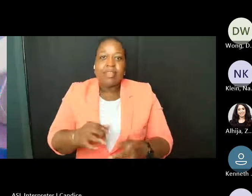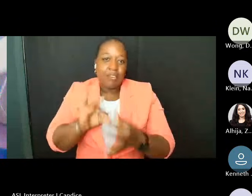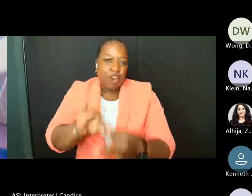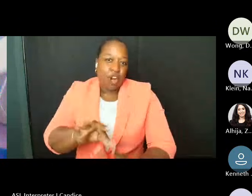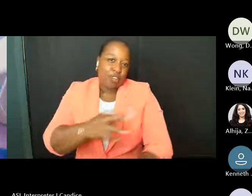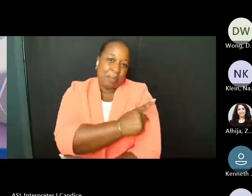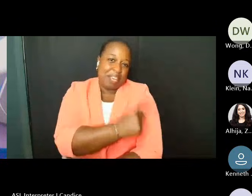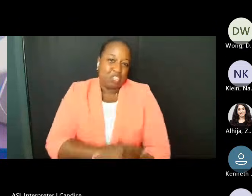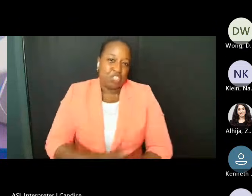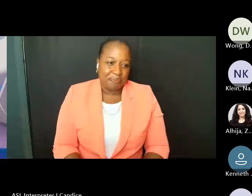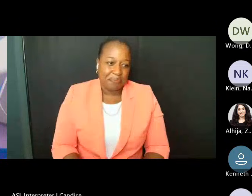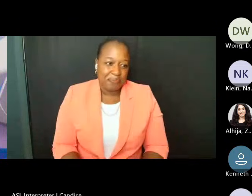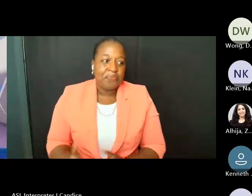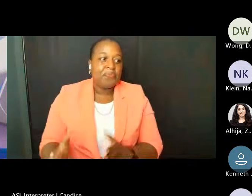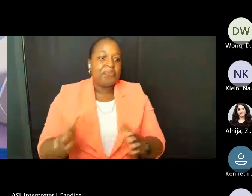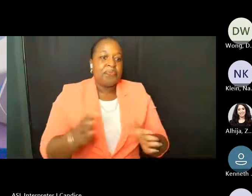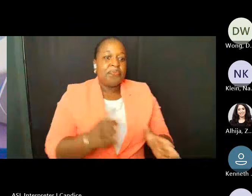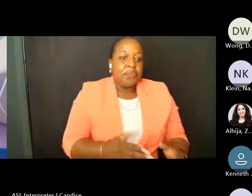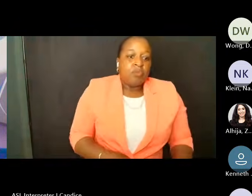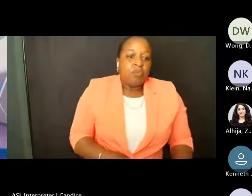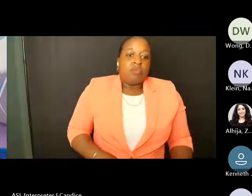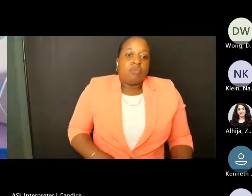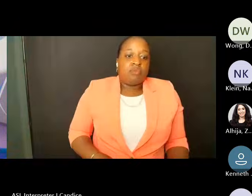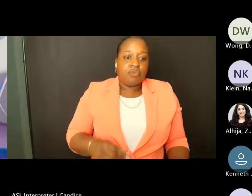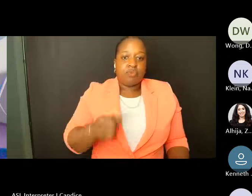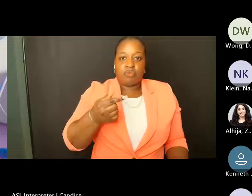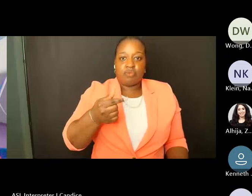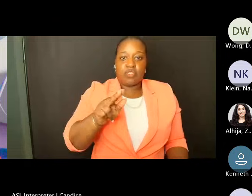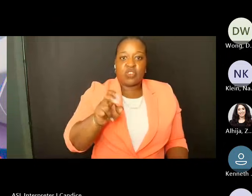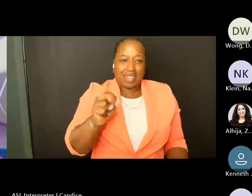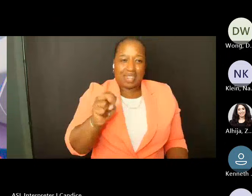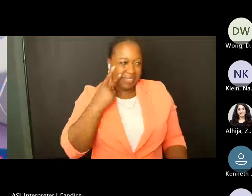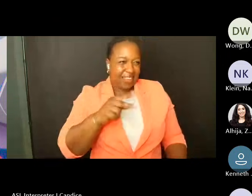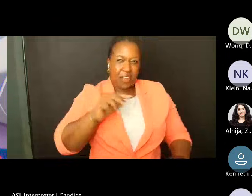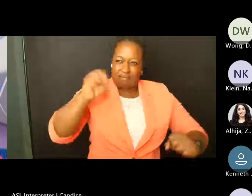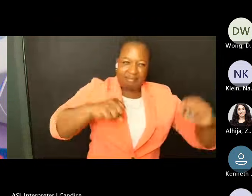Wally Smith: I really like the idea of things entering the vacuum of pain,